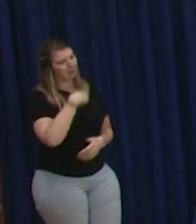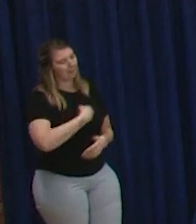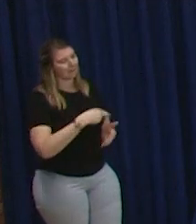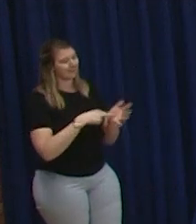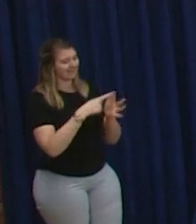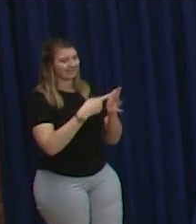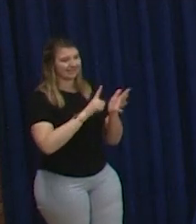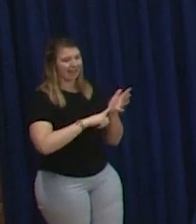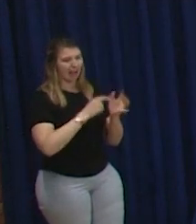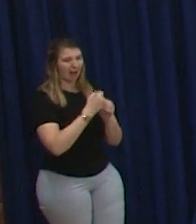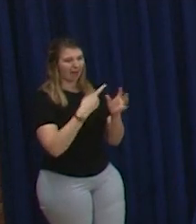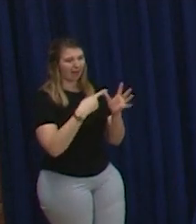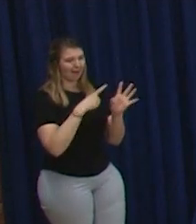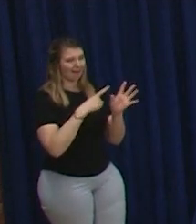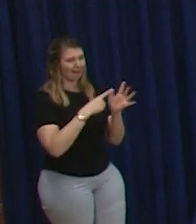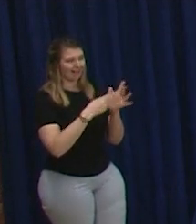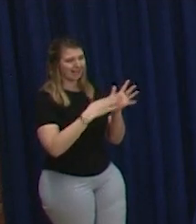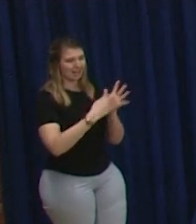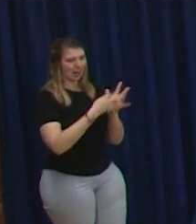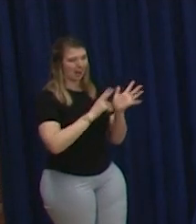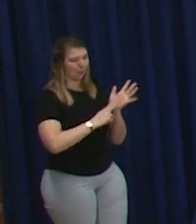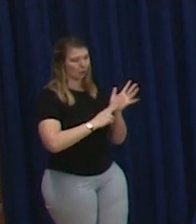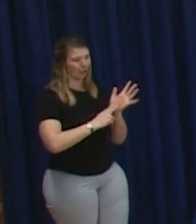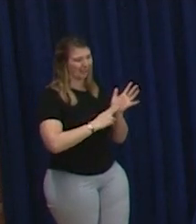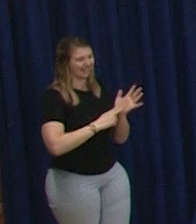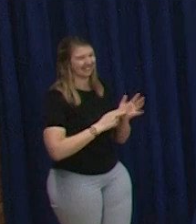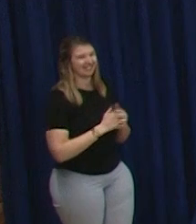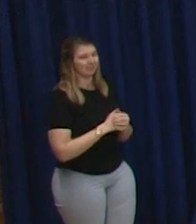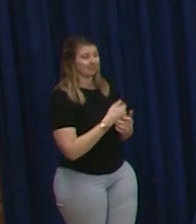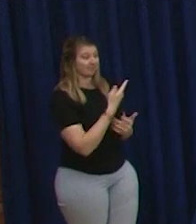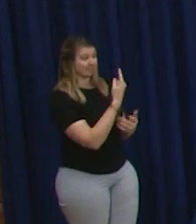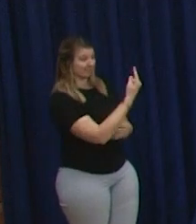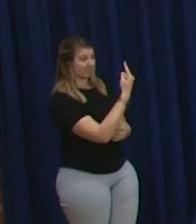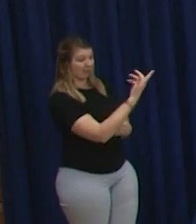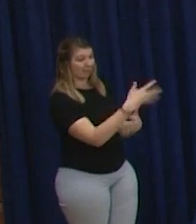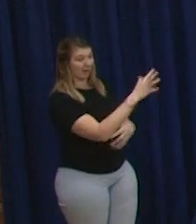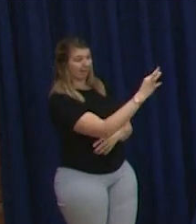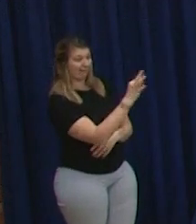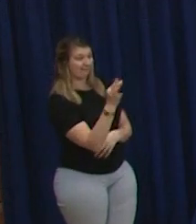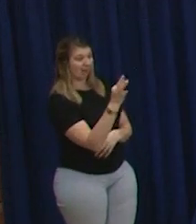you may have heard it before, so he was invited to a symposium of the bright and brilliant and he was